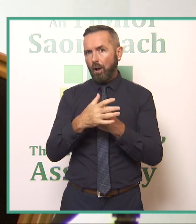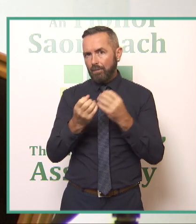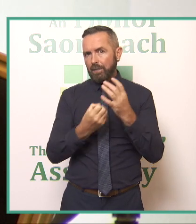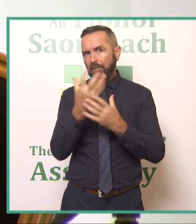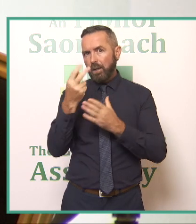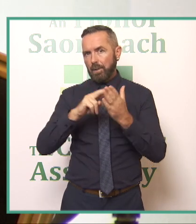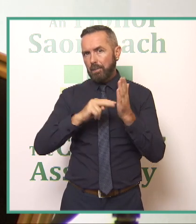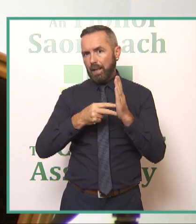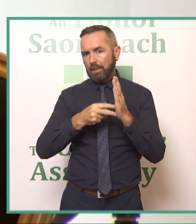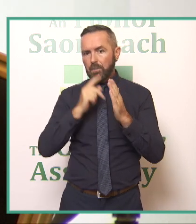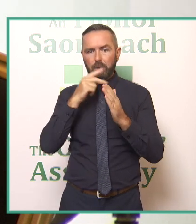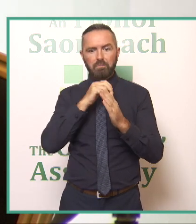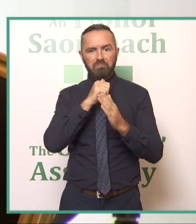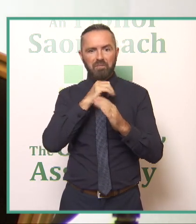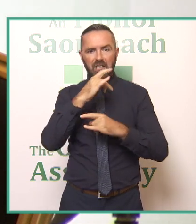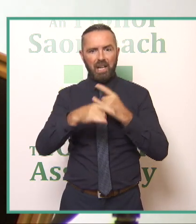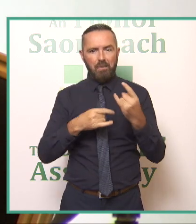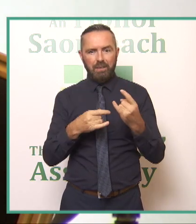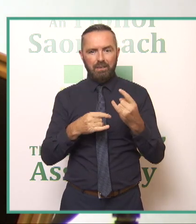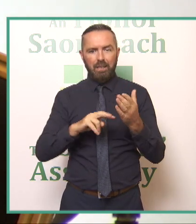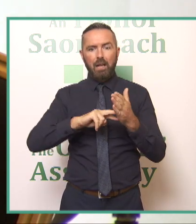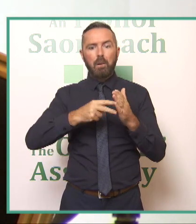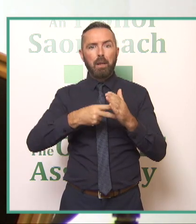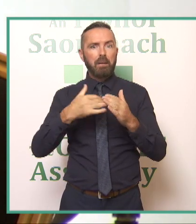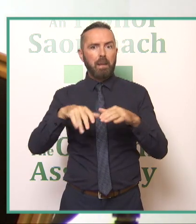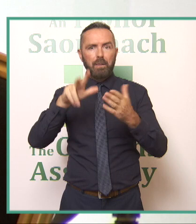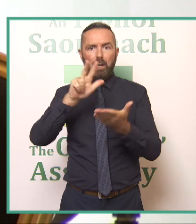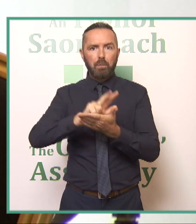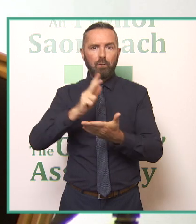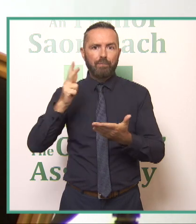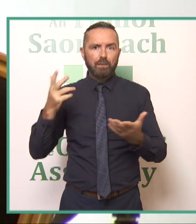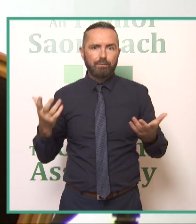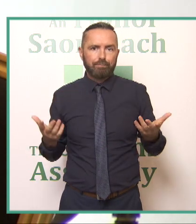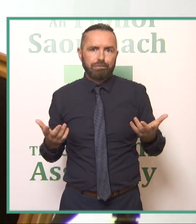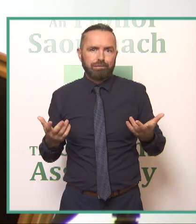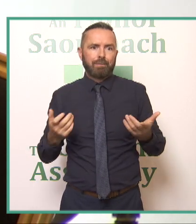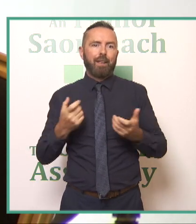here but that doesn't happen planning it may get approved so then it's left to the